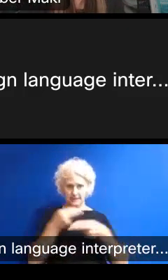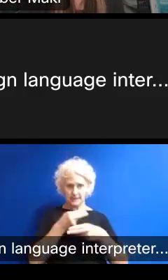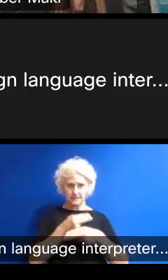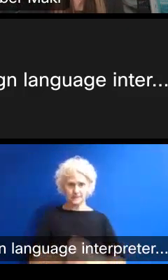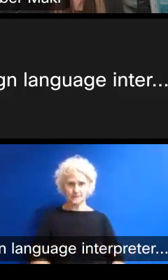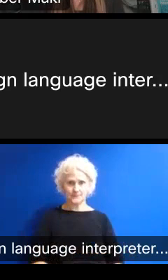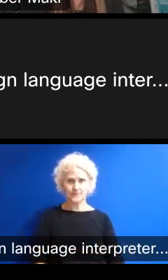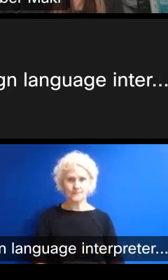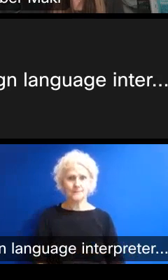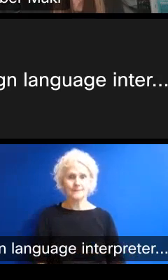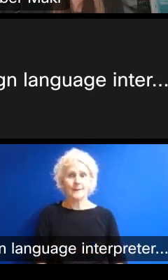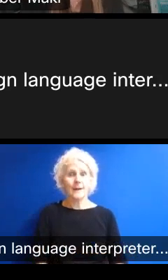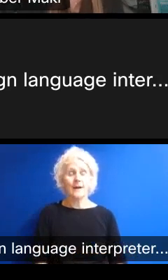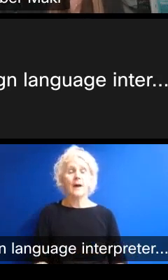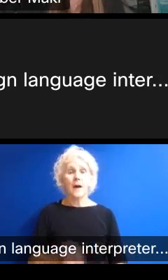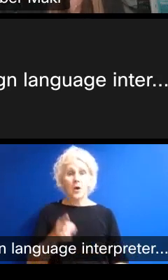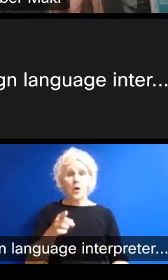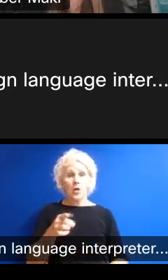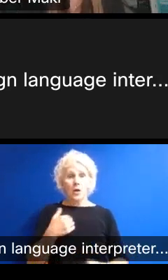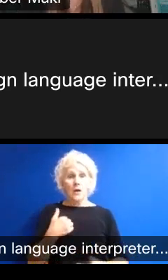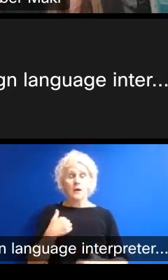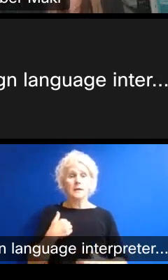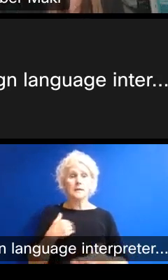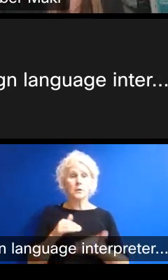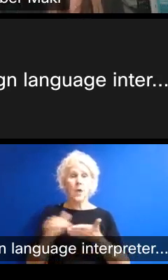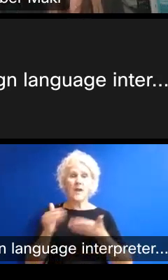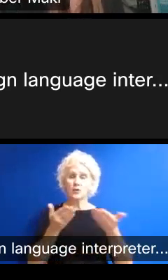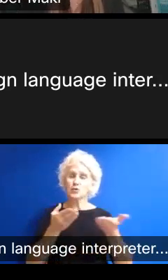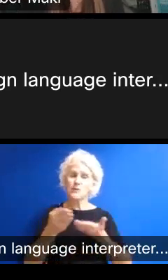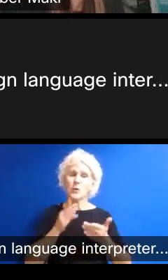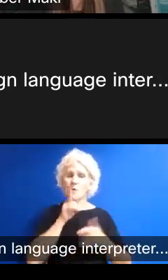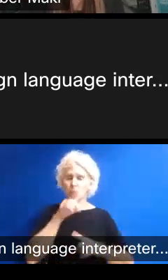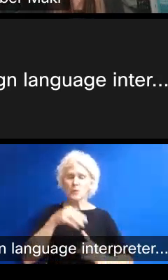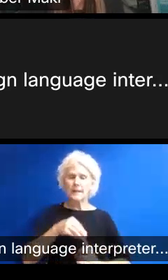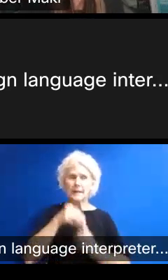So, this waiver service is really unique from a lot of the other waiver services in that it can